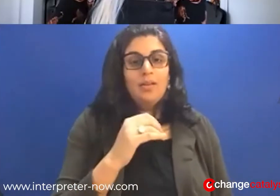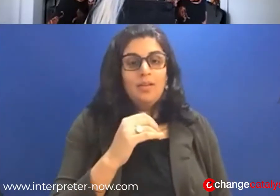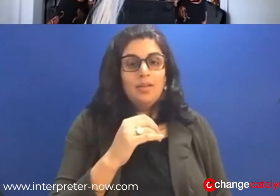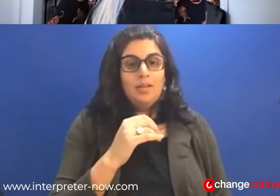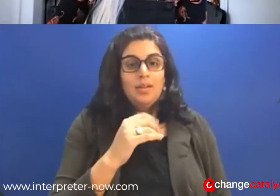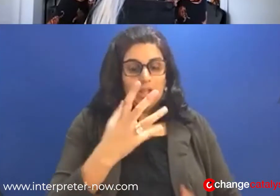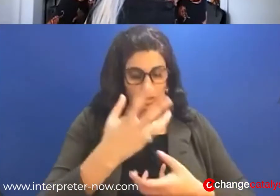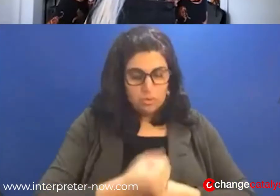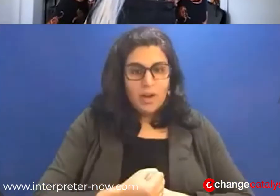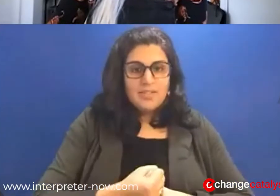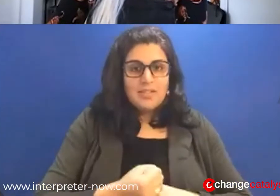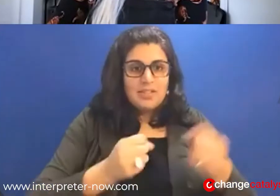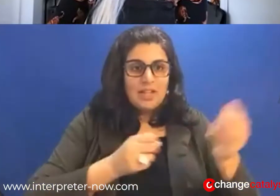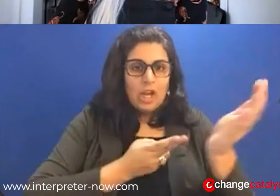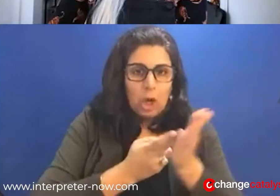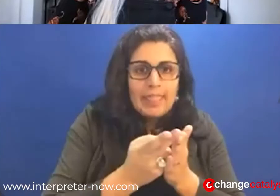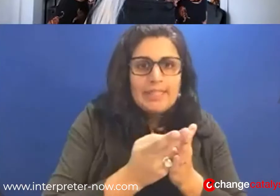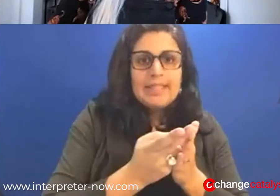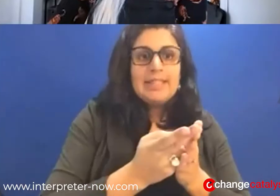and authenticity high and growing, nothing else matters.